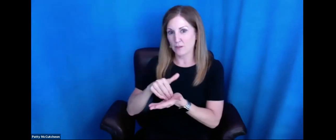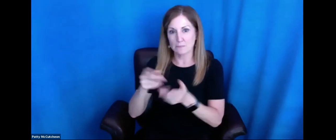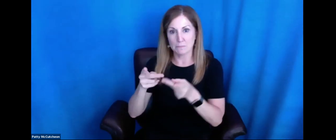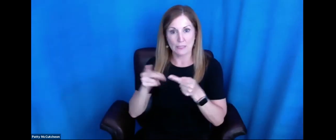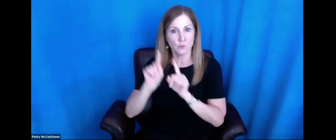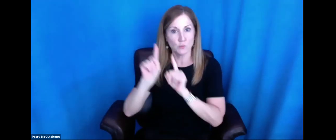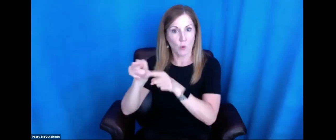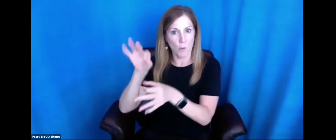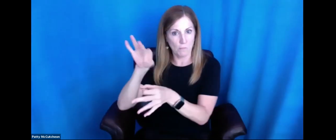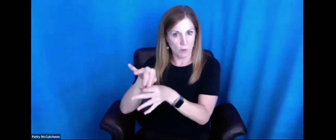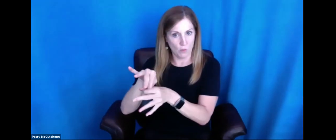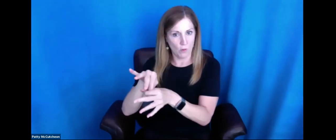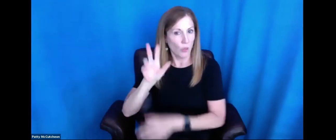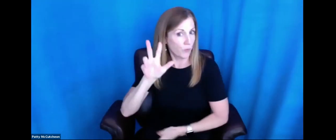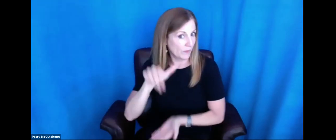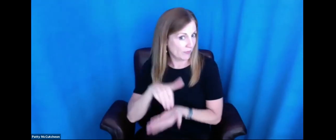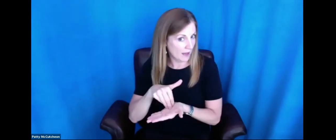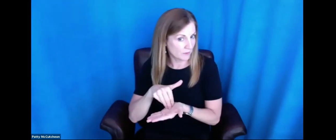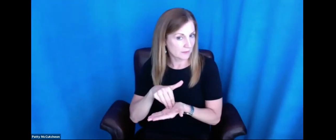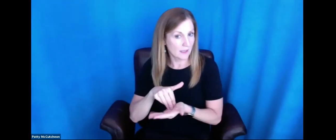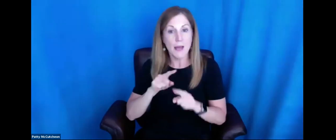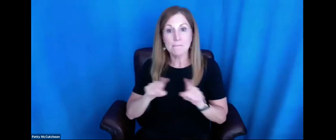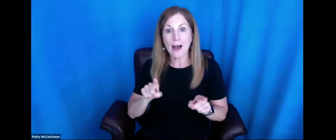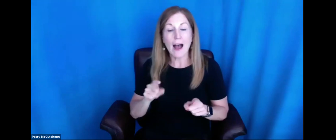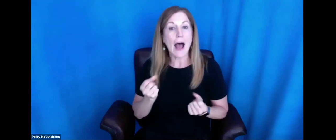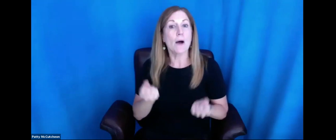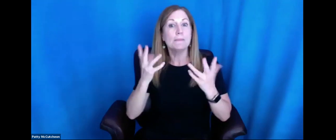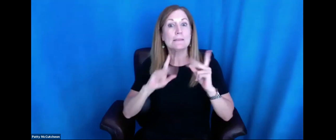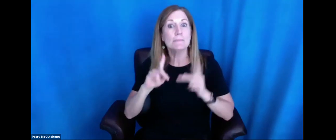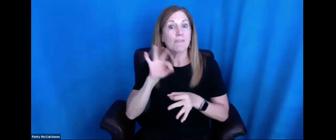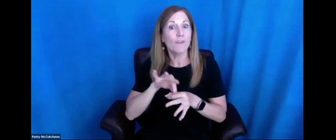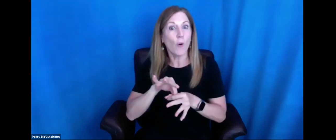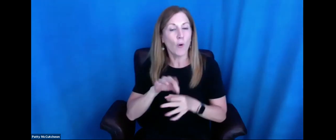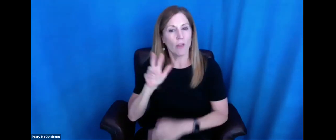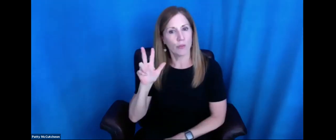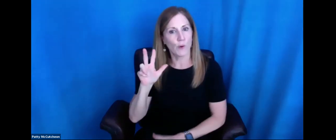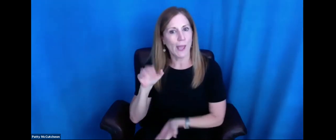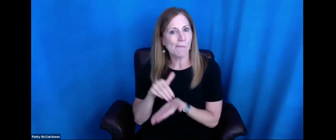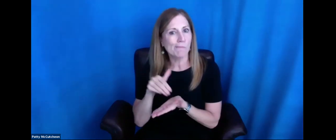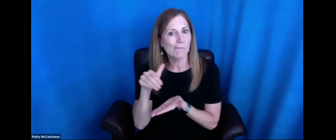And we're expecting about 3 million voters. So that's pretty simple math.